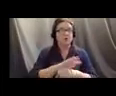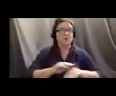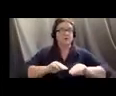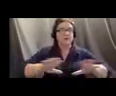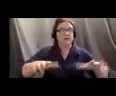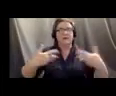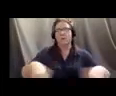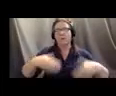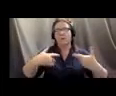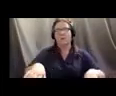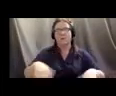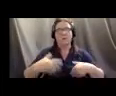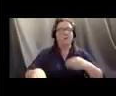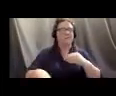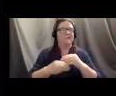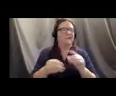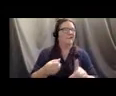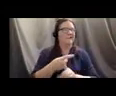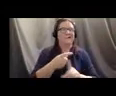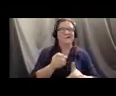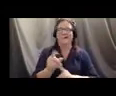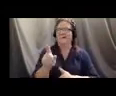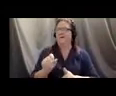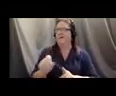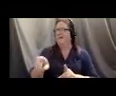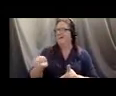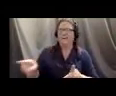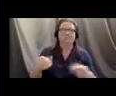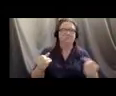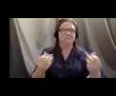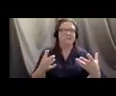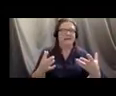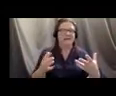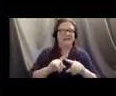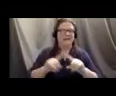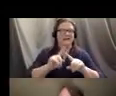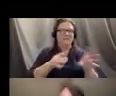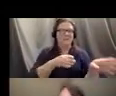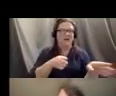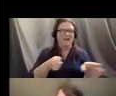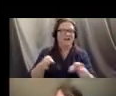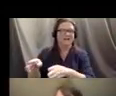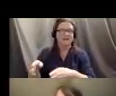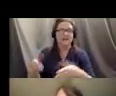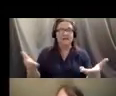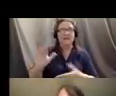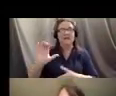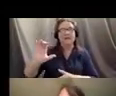of ways so that in addition to our center here in Chico we're also -- we've been providing